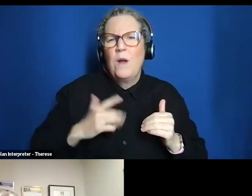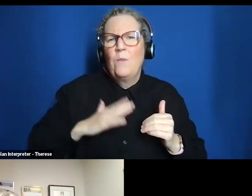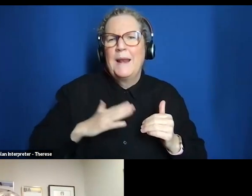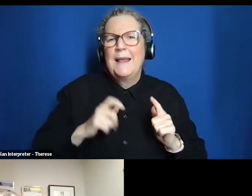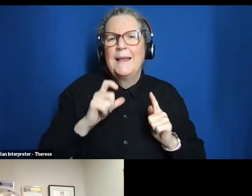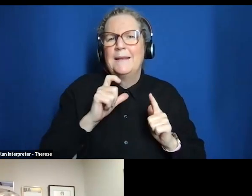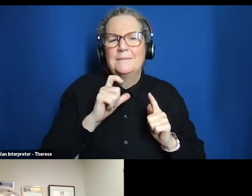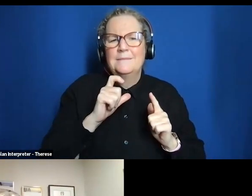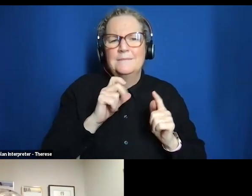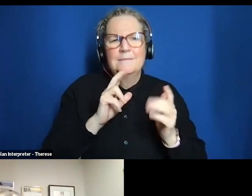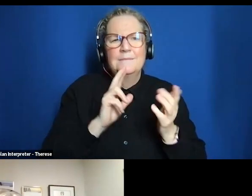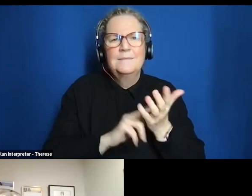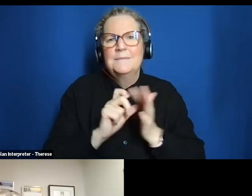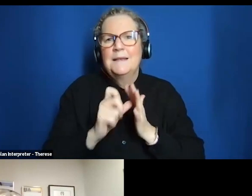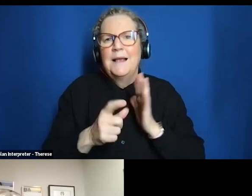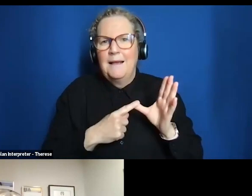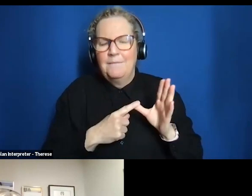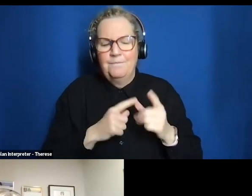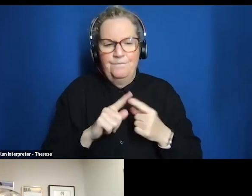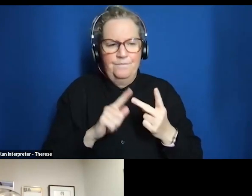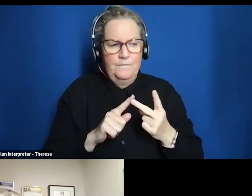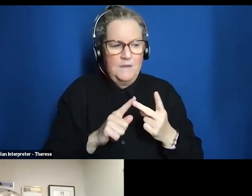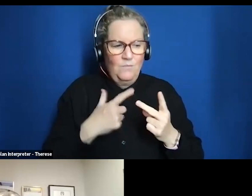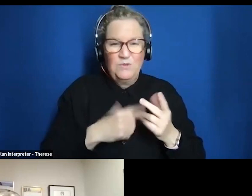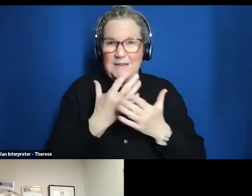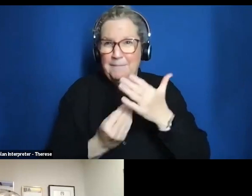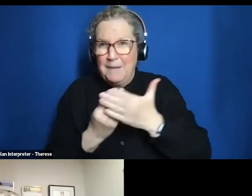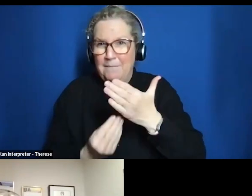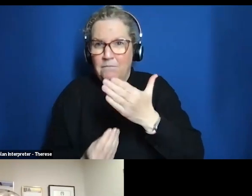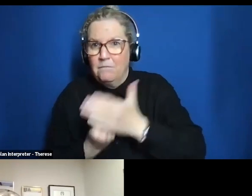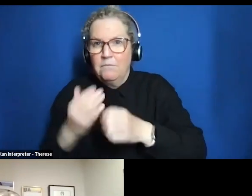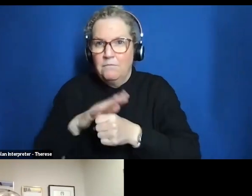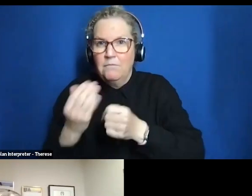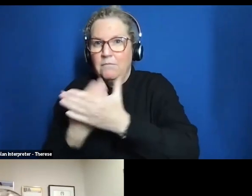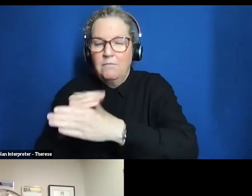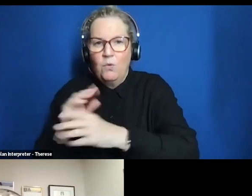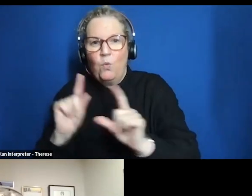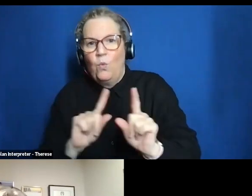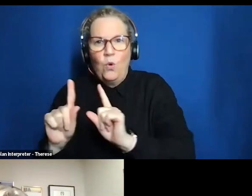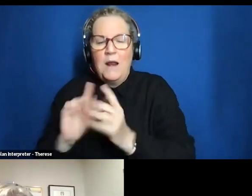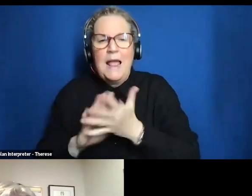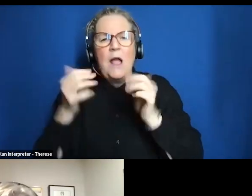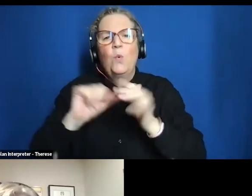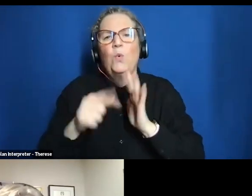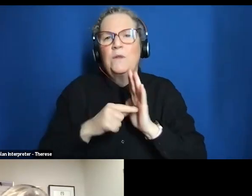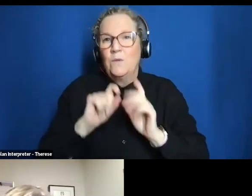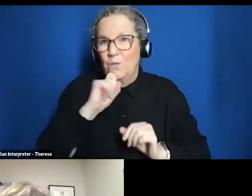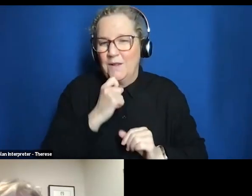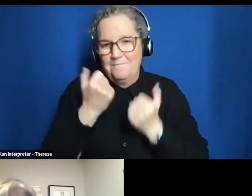Some gaps that the asset might seek to address and how it might be used. So over to you, Catherine.